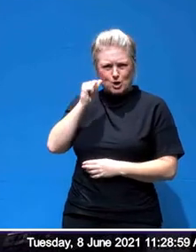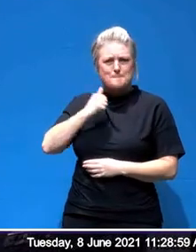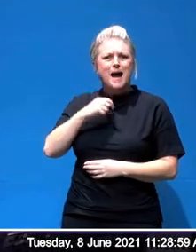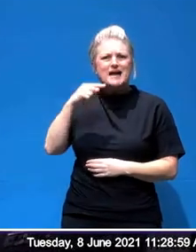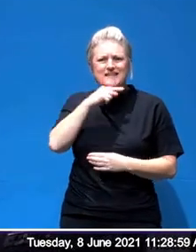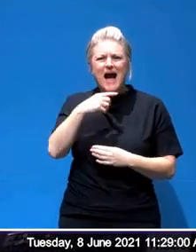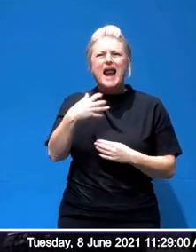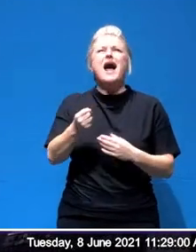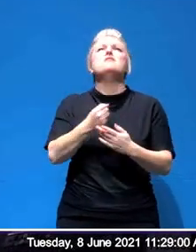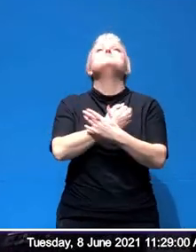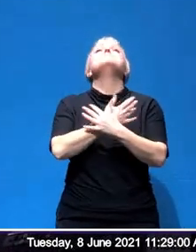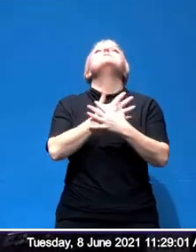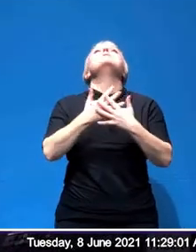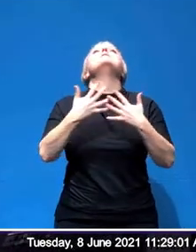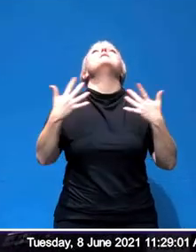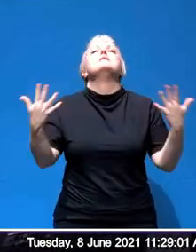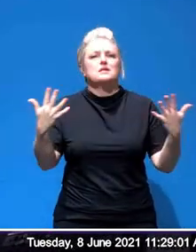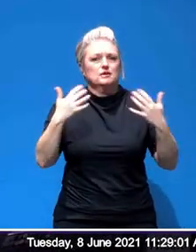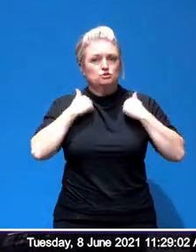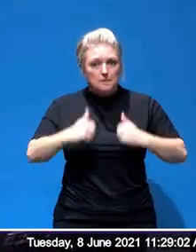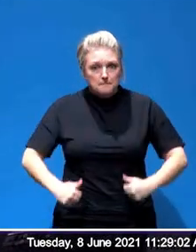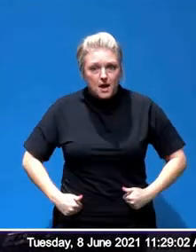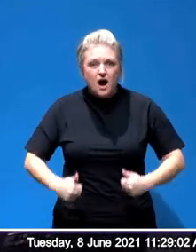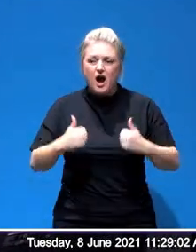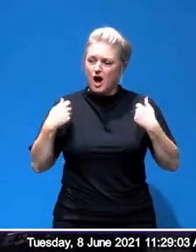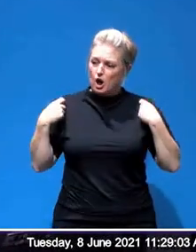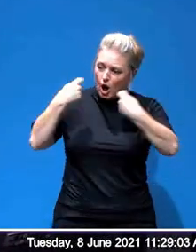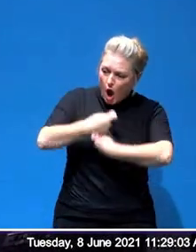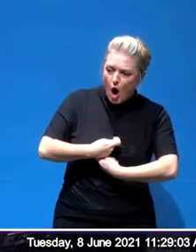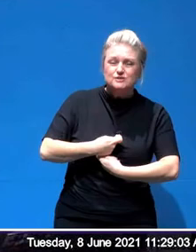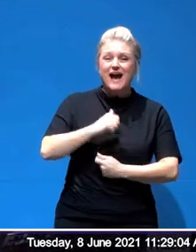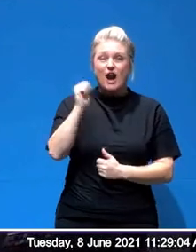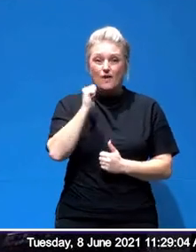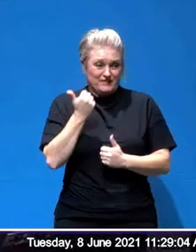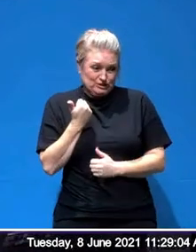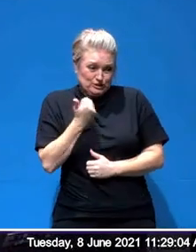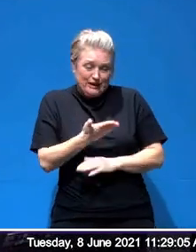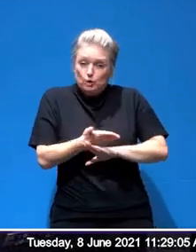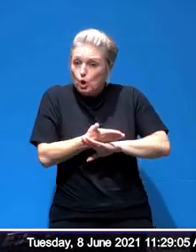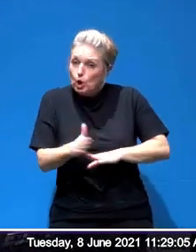given him three new T-shirts the week previously when he had been home, when he had come home dirty.